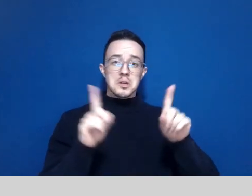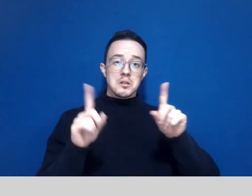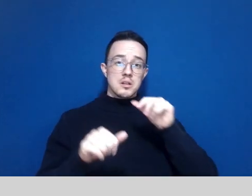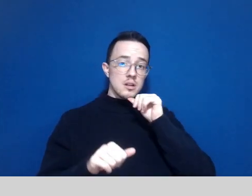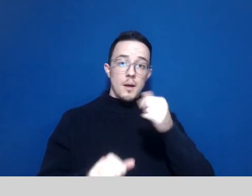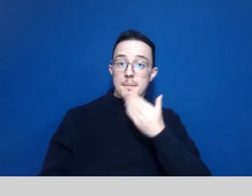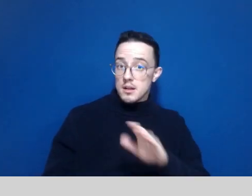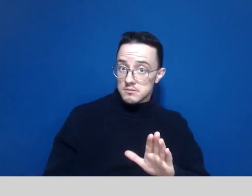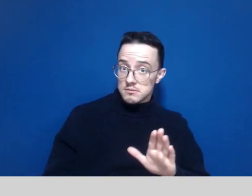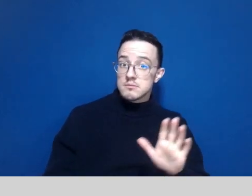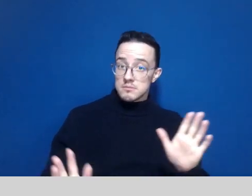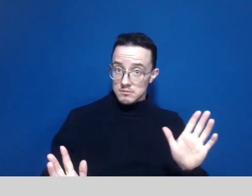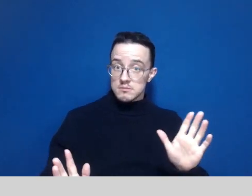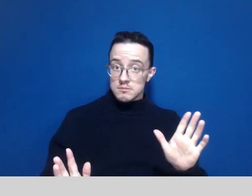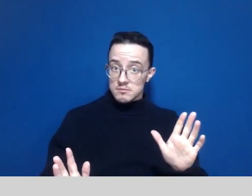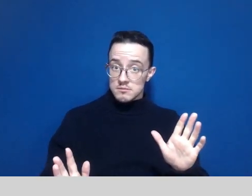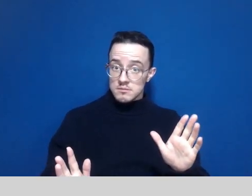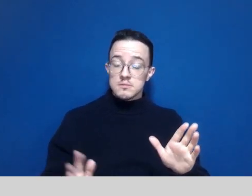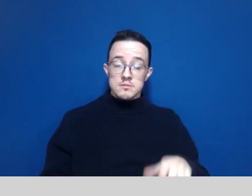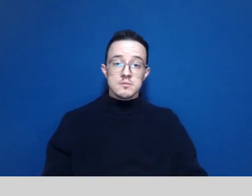it's not great but it's not terrible either.